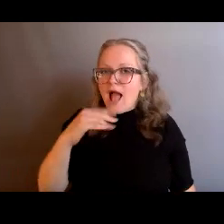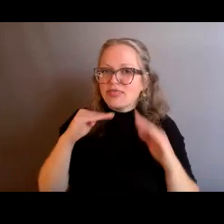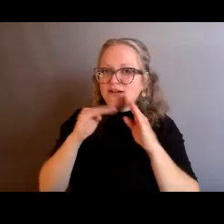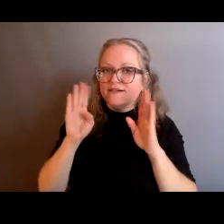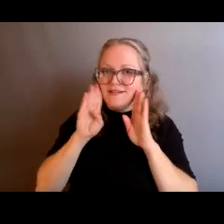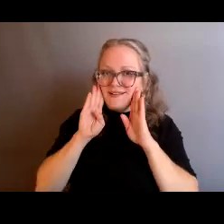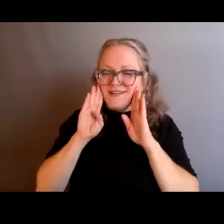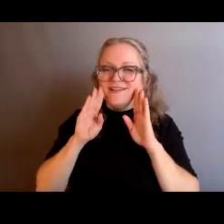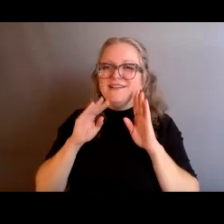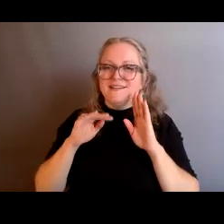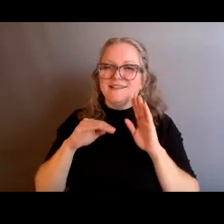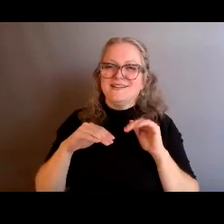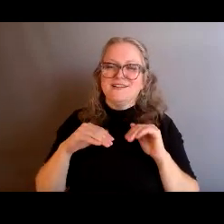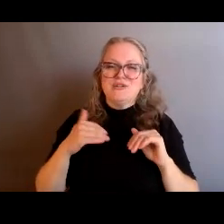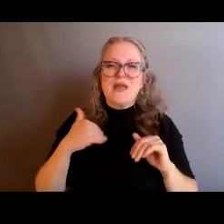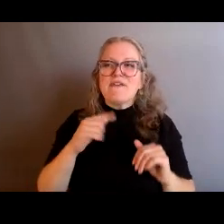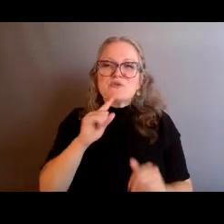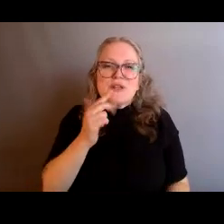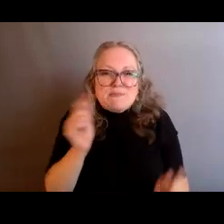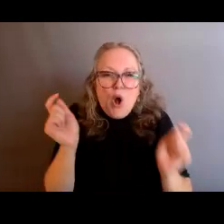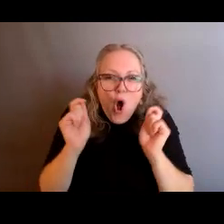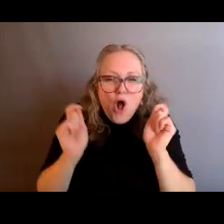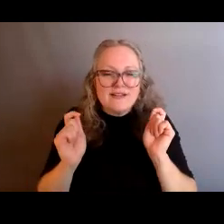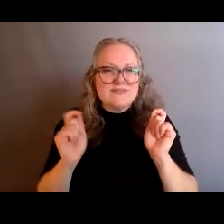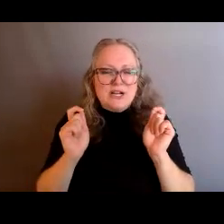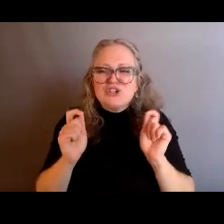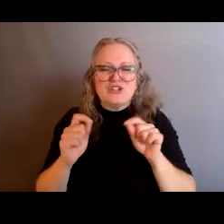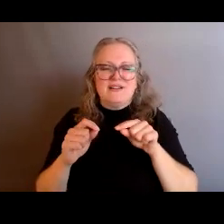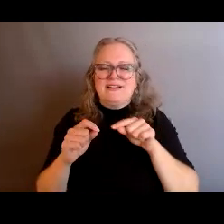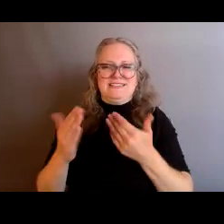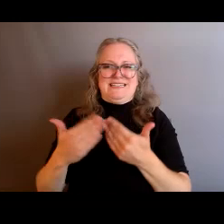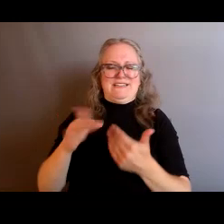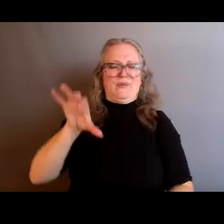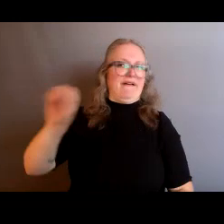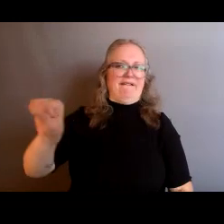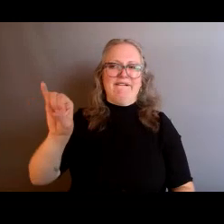get those tiny facial expressions and and it just makes it so much easier.